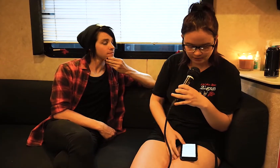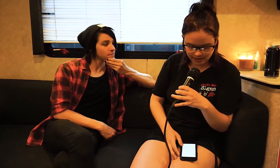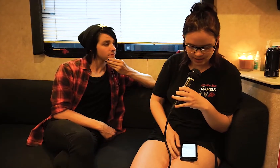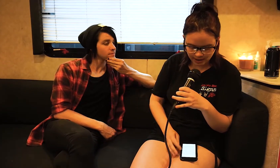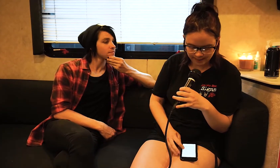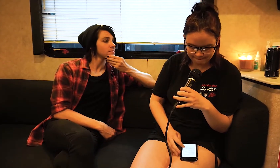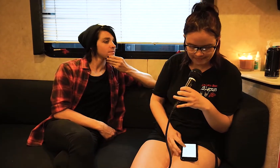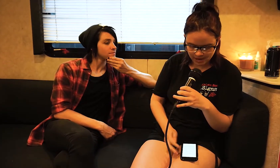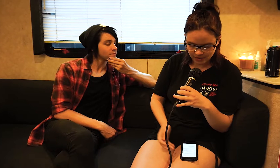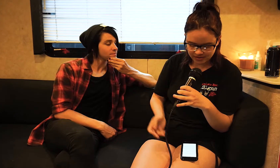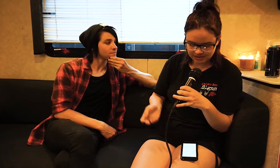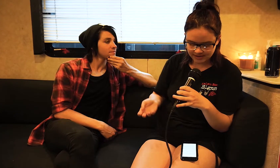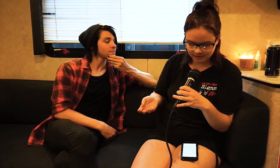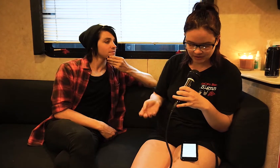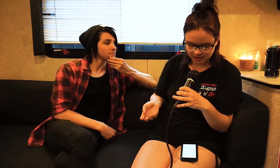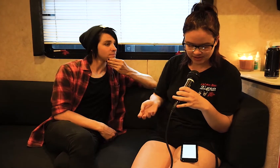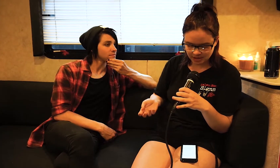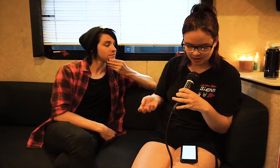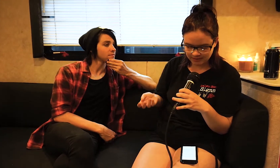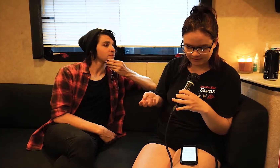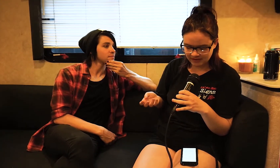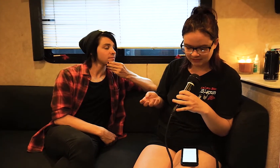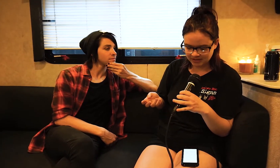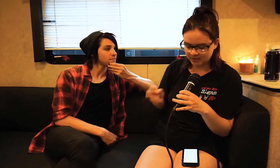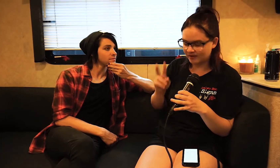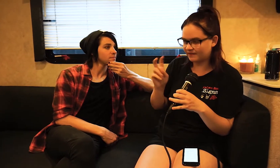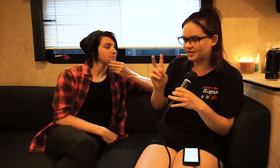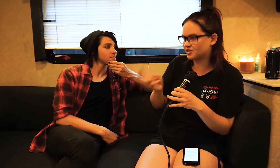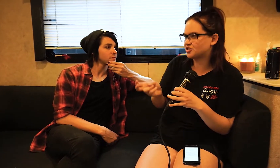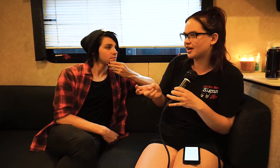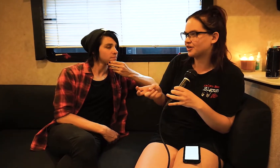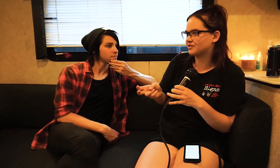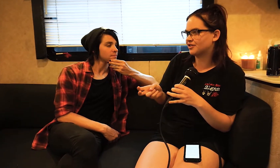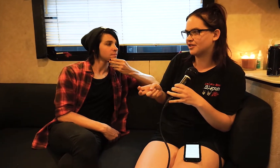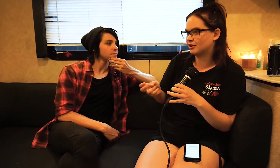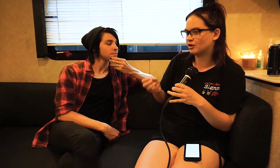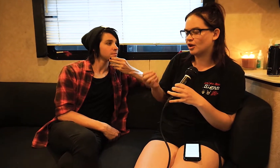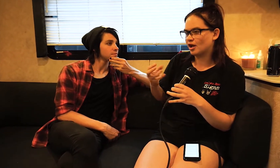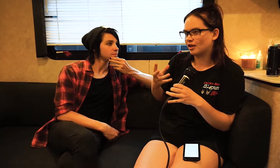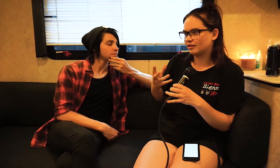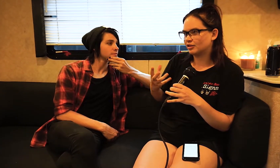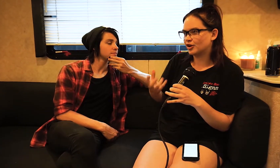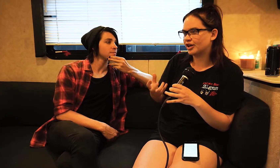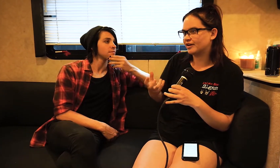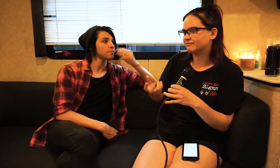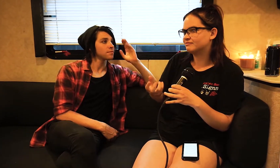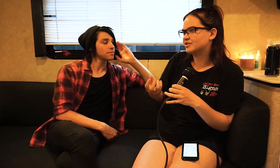but uhm within the Deaf community it's common for families to want to fix their child rather than learning their language